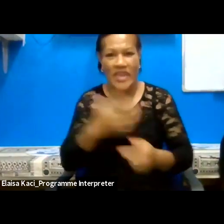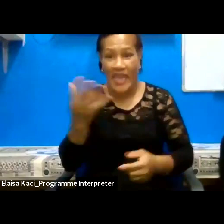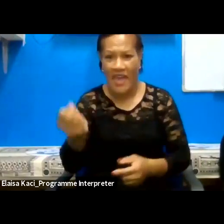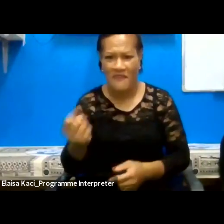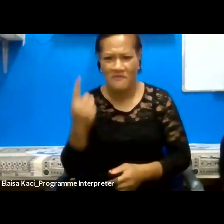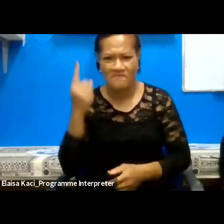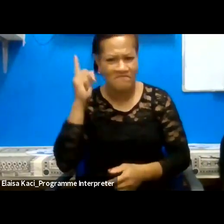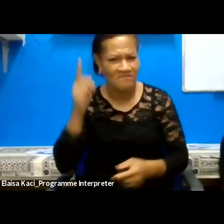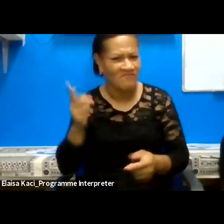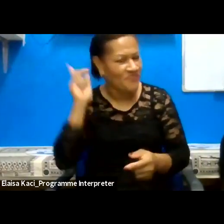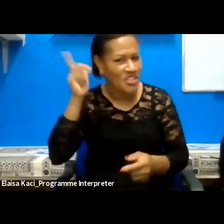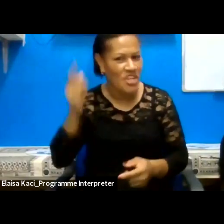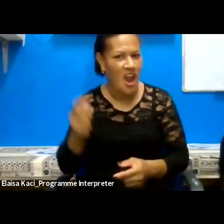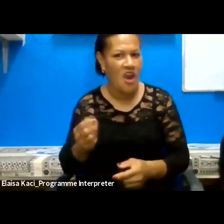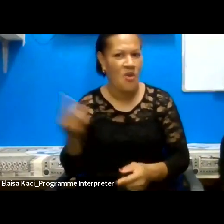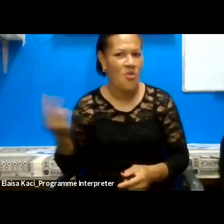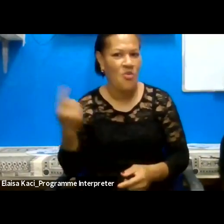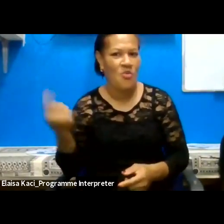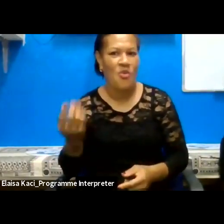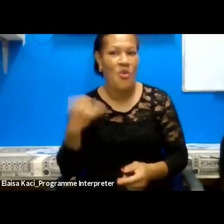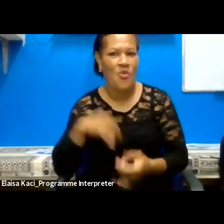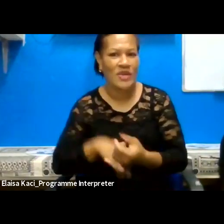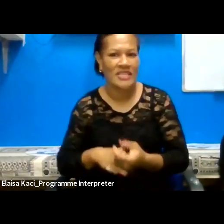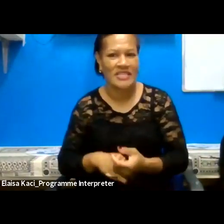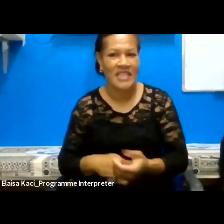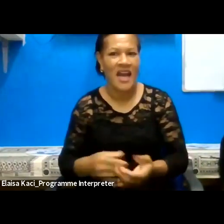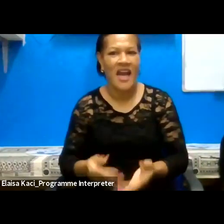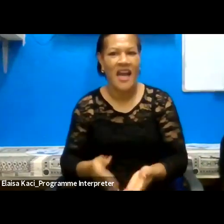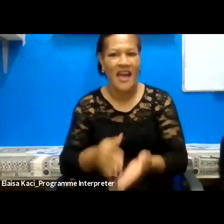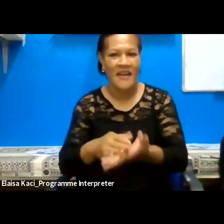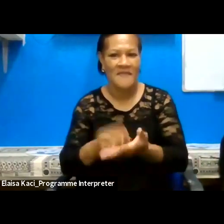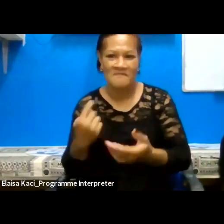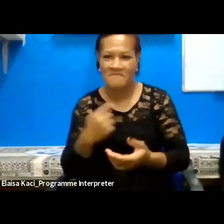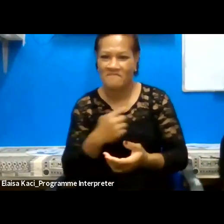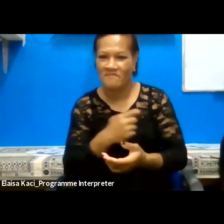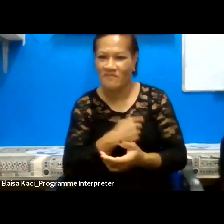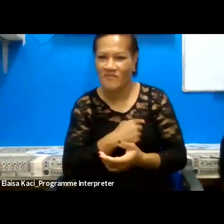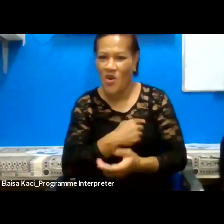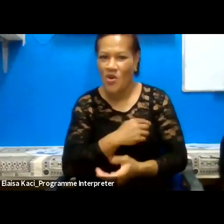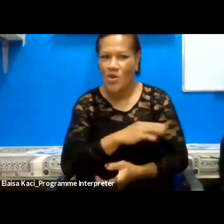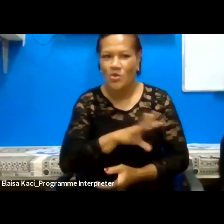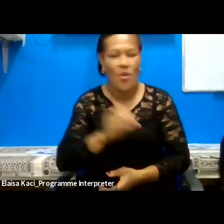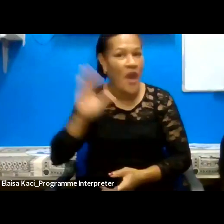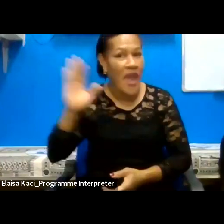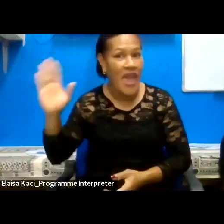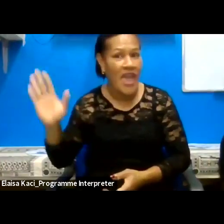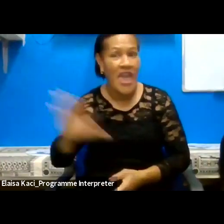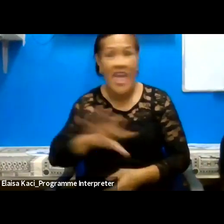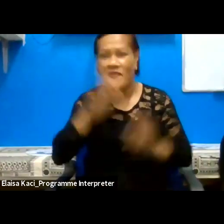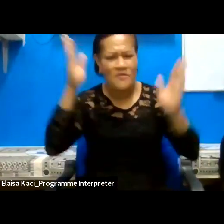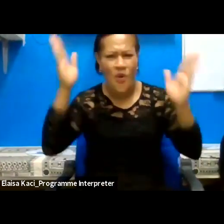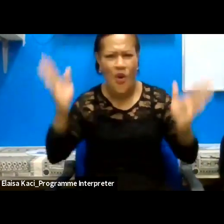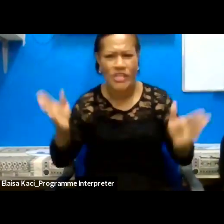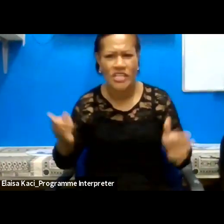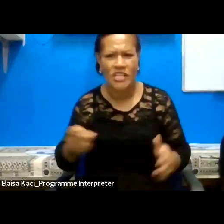Yes, sir. Uh madam MC and uh